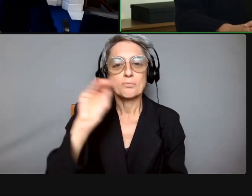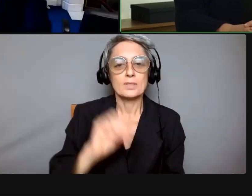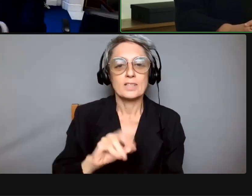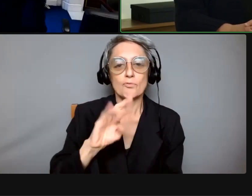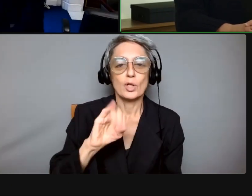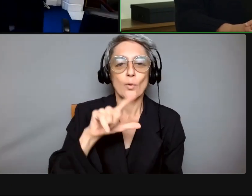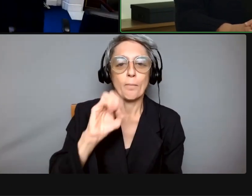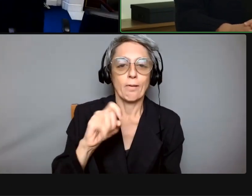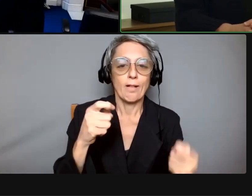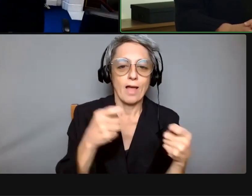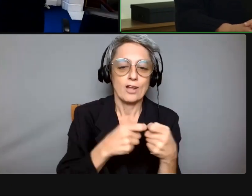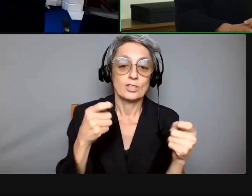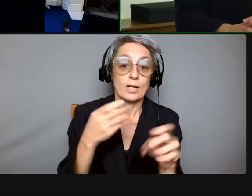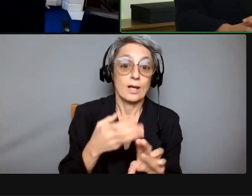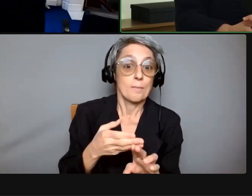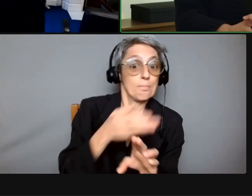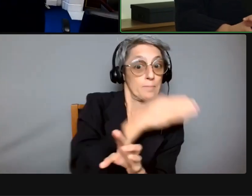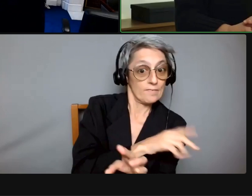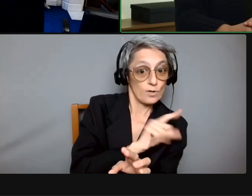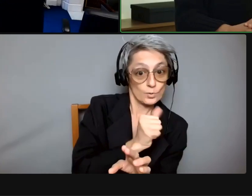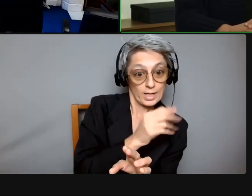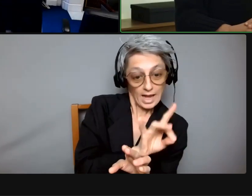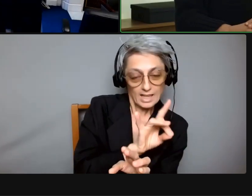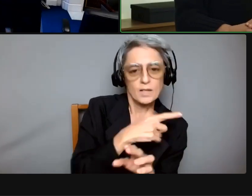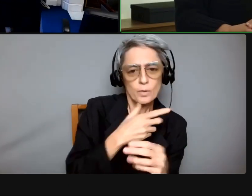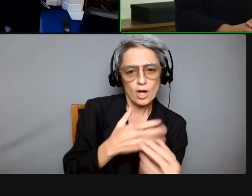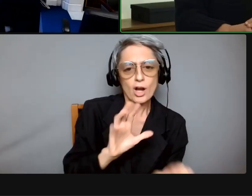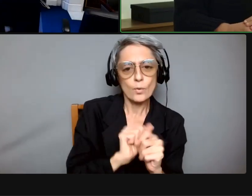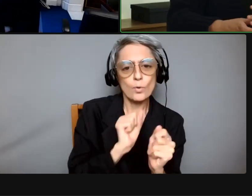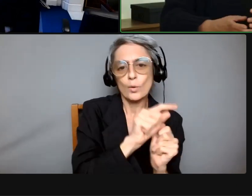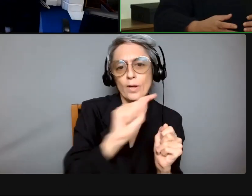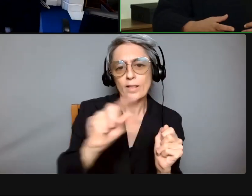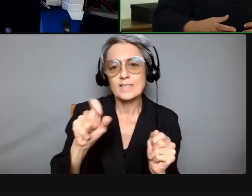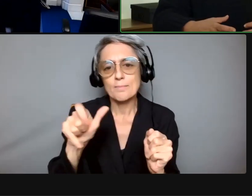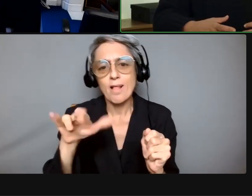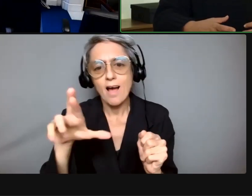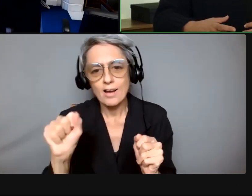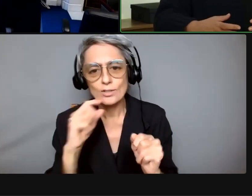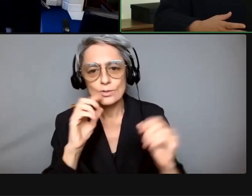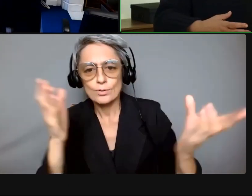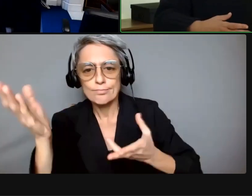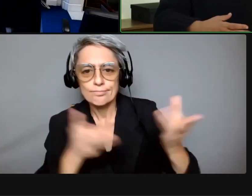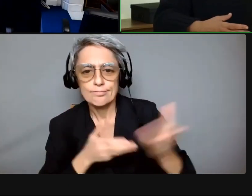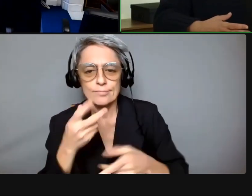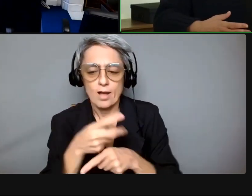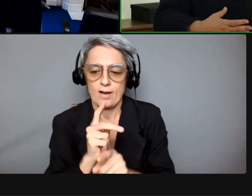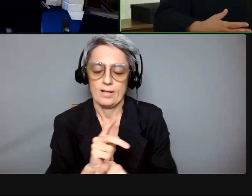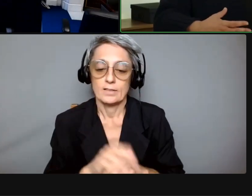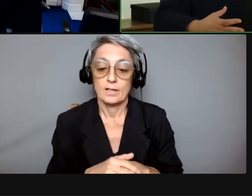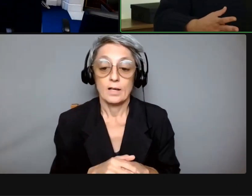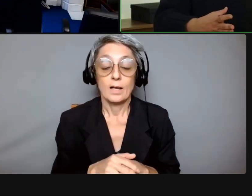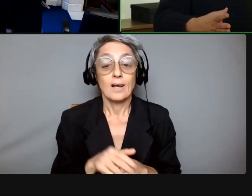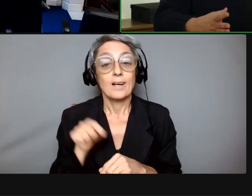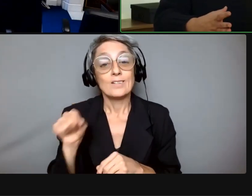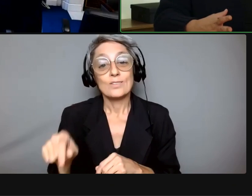with our suppliers as well. Now a couple of things, especially on the private sector side. Government's a little different.